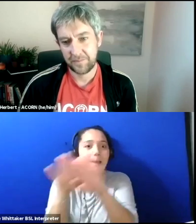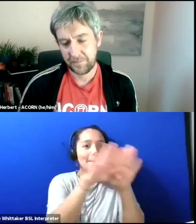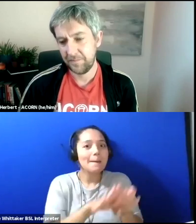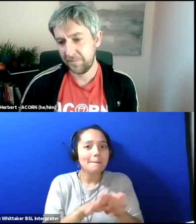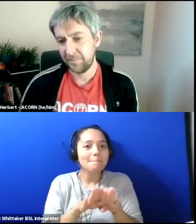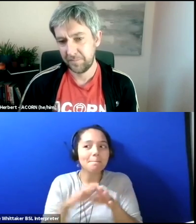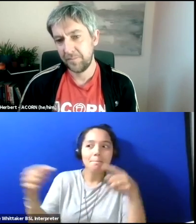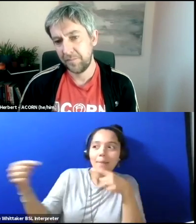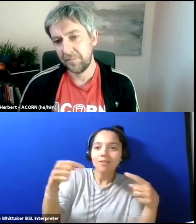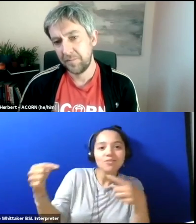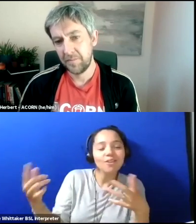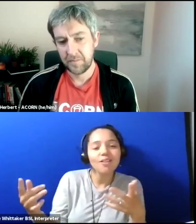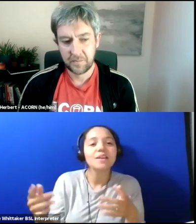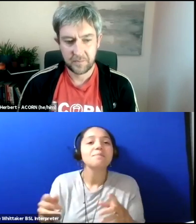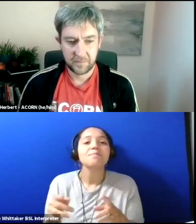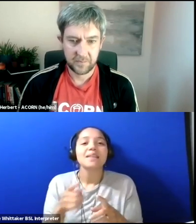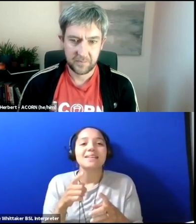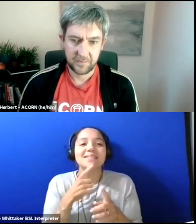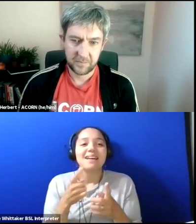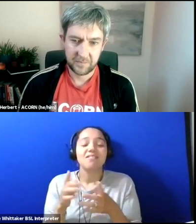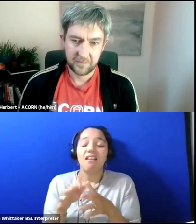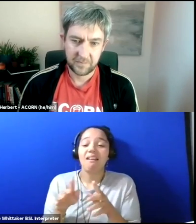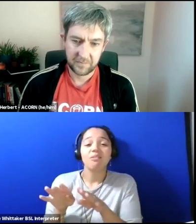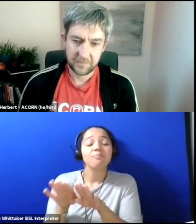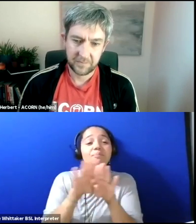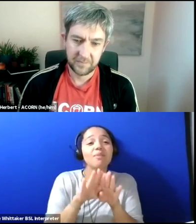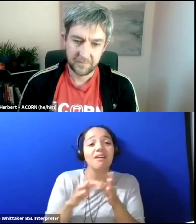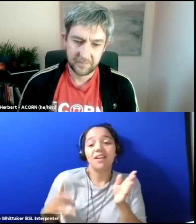And like you were saying Anna, the London Living Wage, there often is a thing